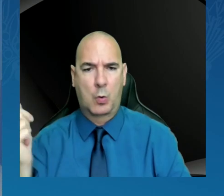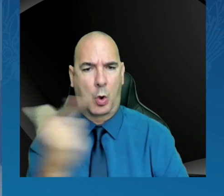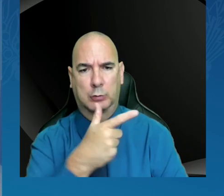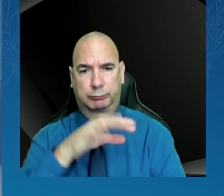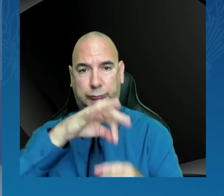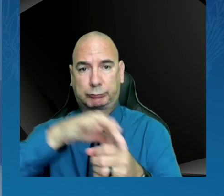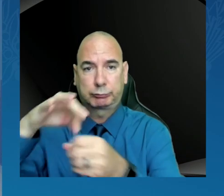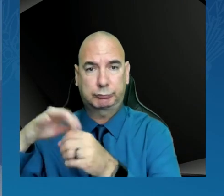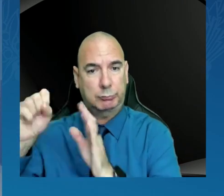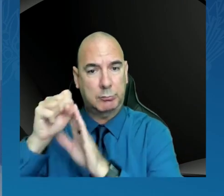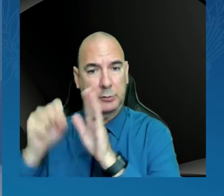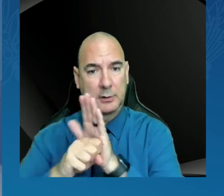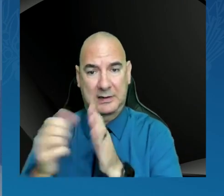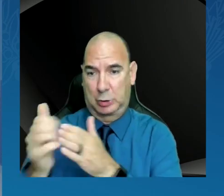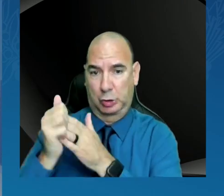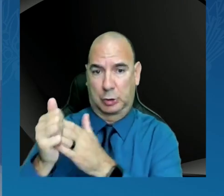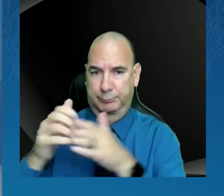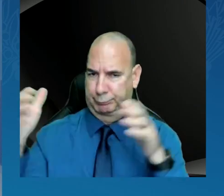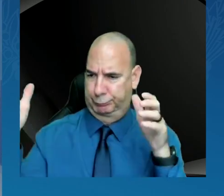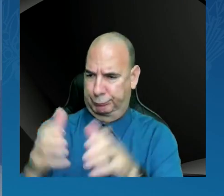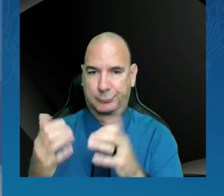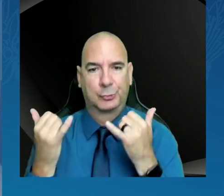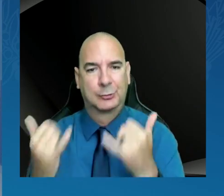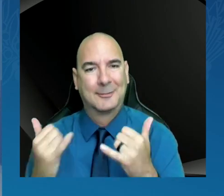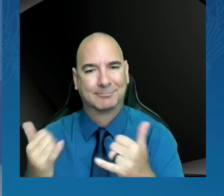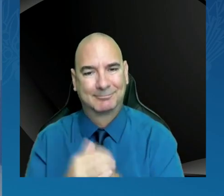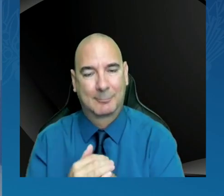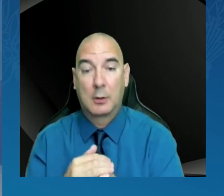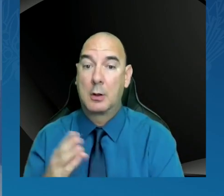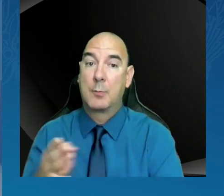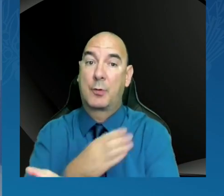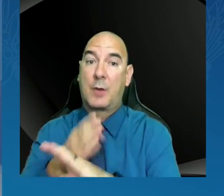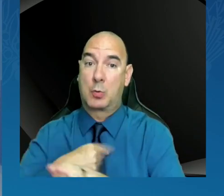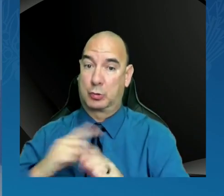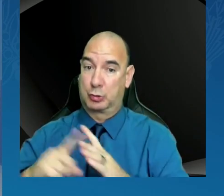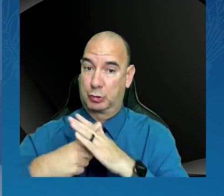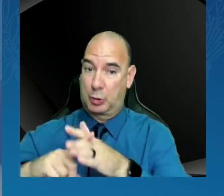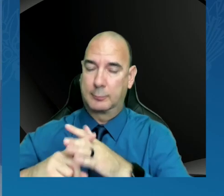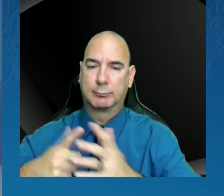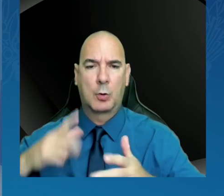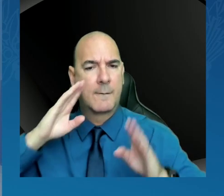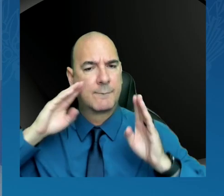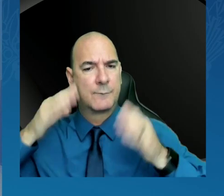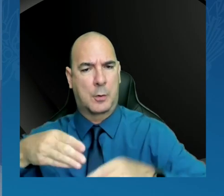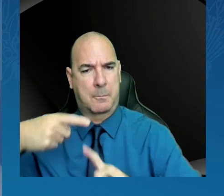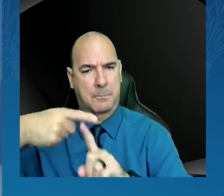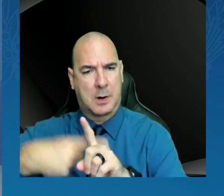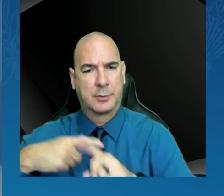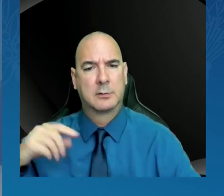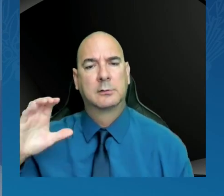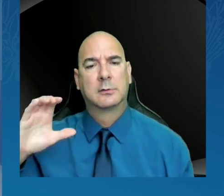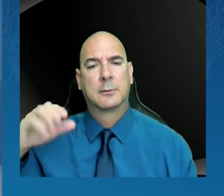Before I begin, I will address this month's CPI report. There is no question that we still have work to do.